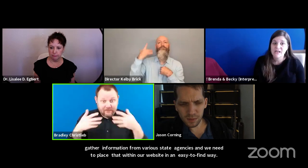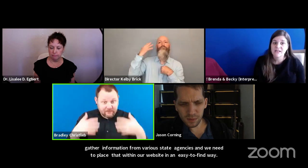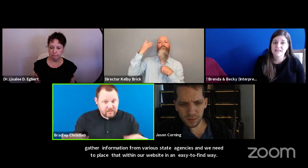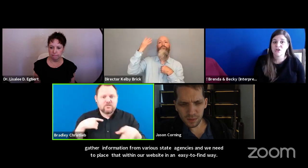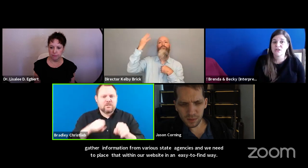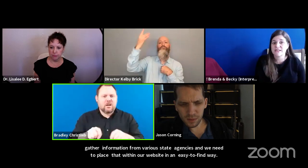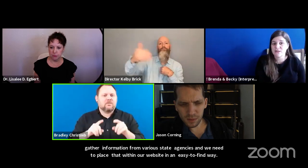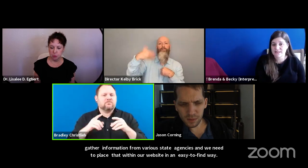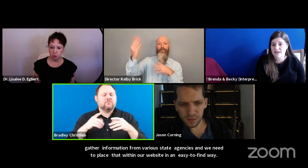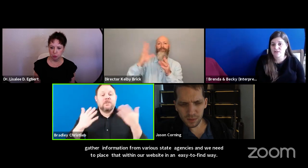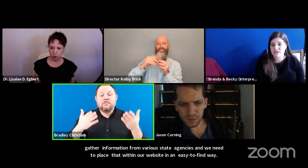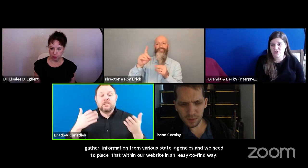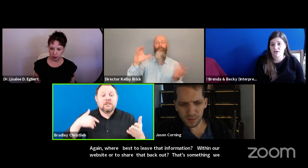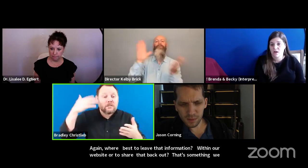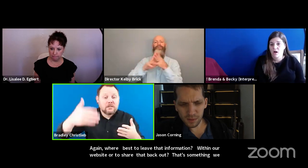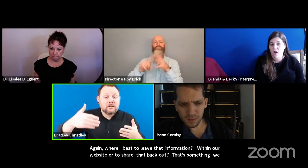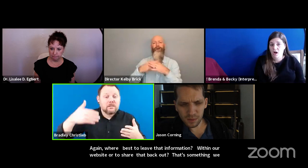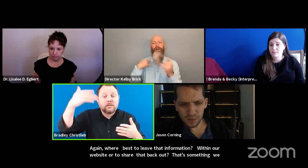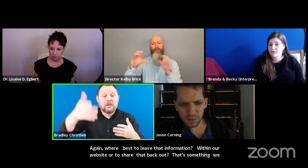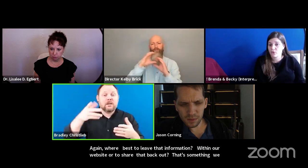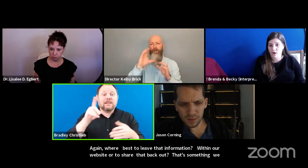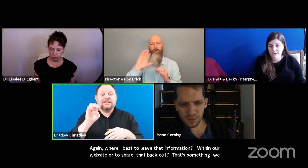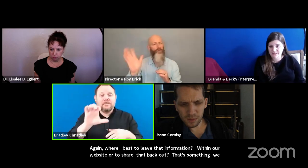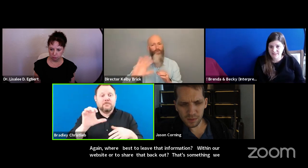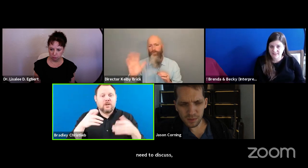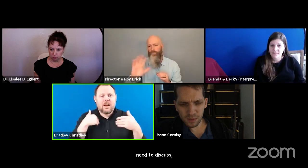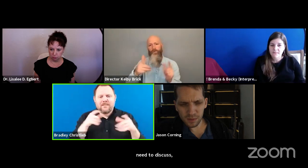to consider continuing this conversation before our next meeting.